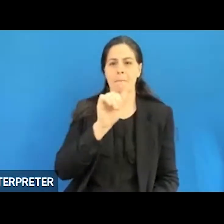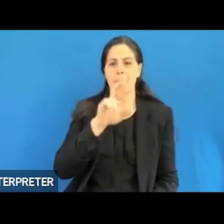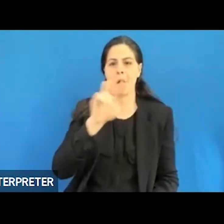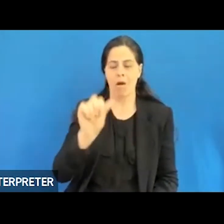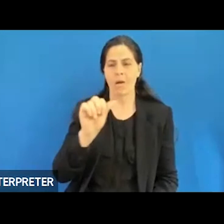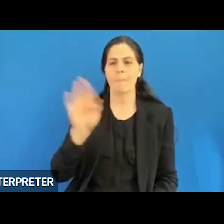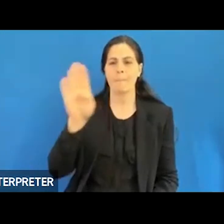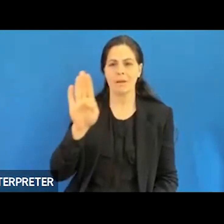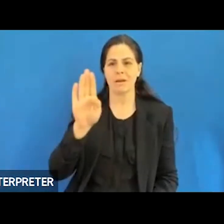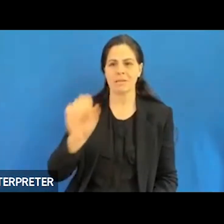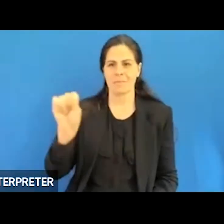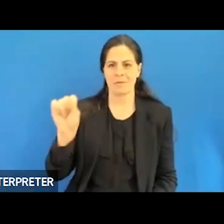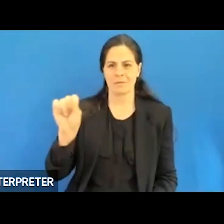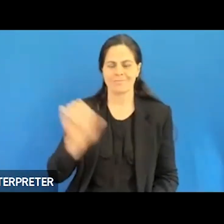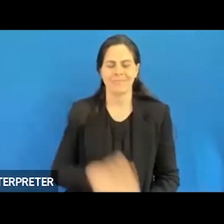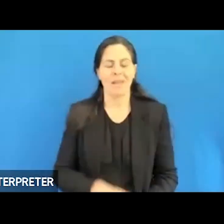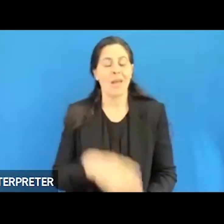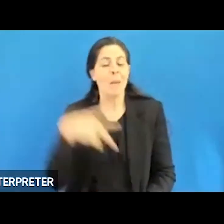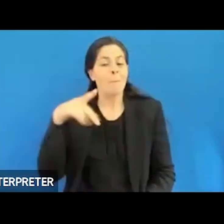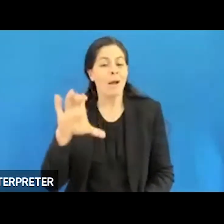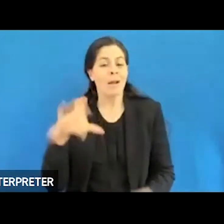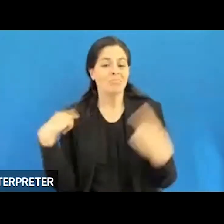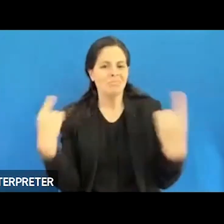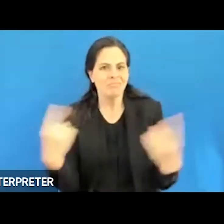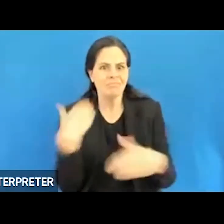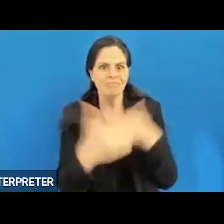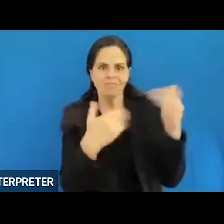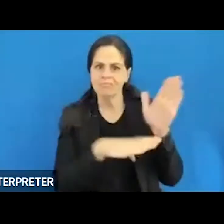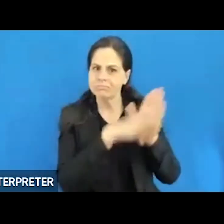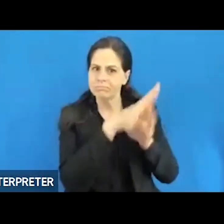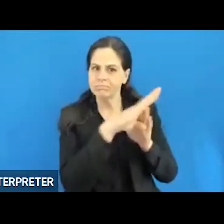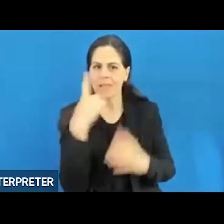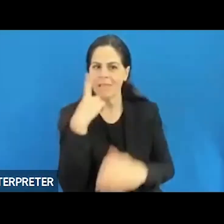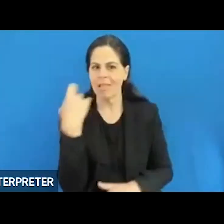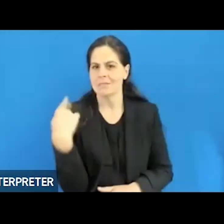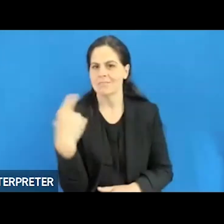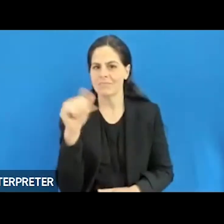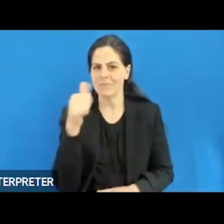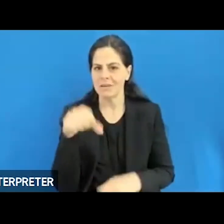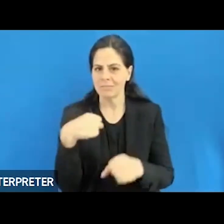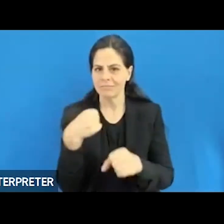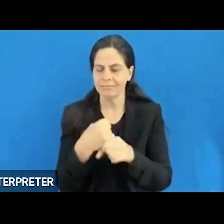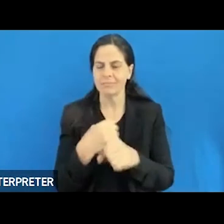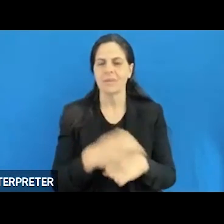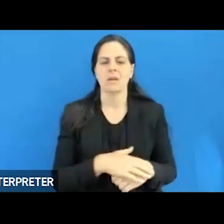Podcasts have come a long way in the last decade. What started as a niche medium with a tiny audience